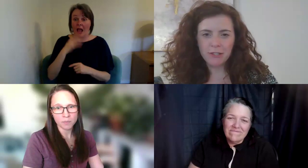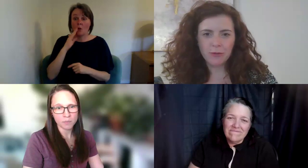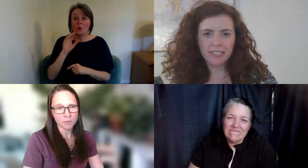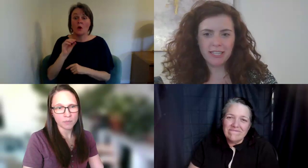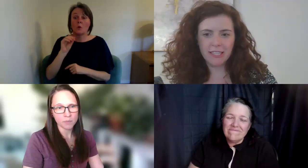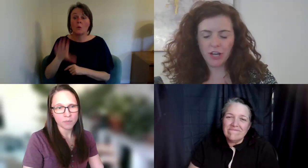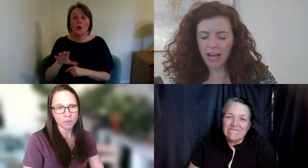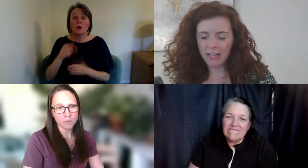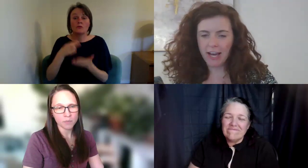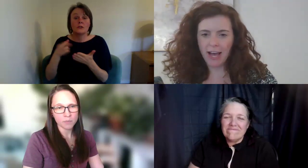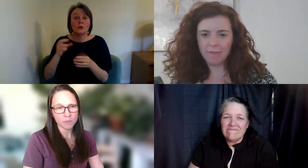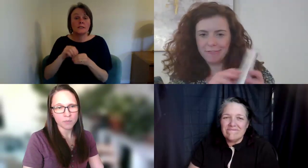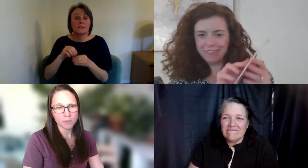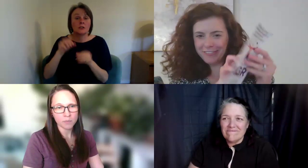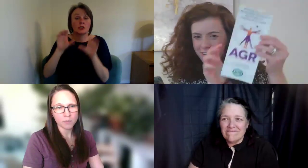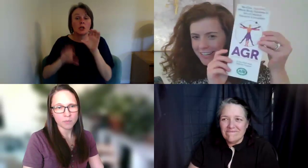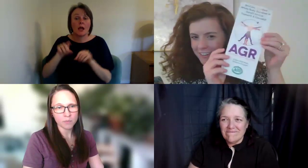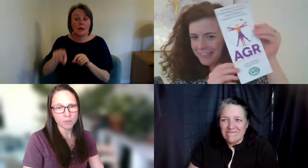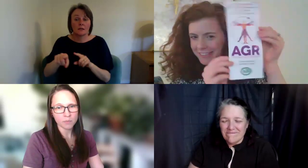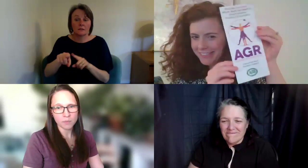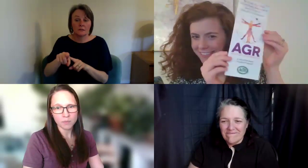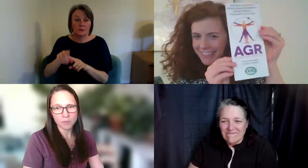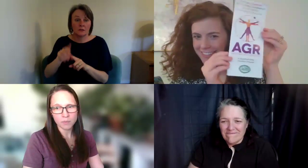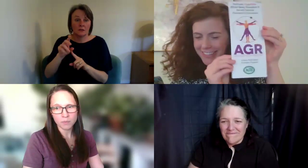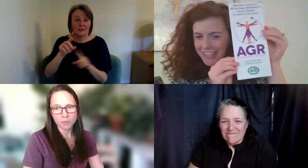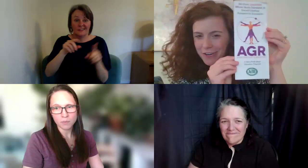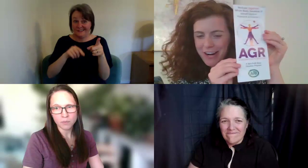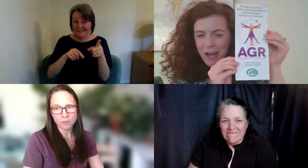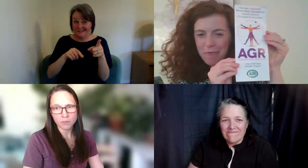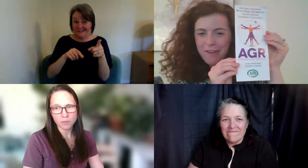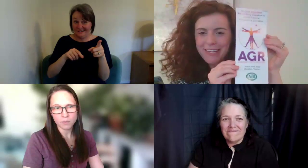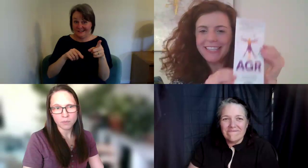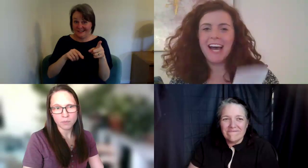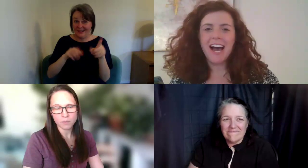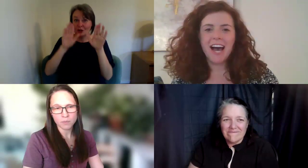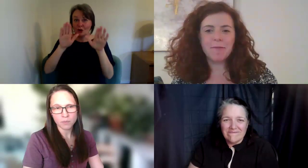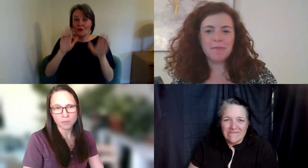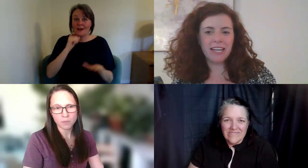resource in the chat I have right here, this is the great nonprofit,